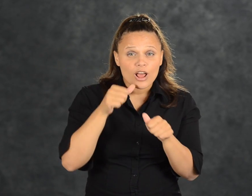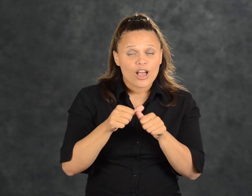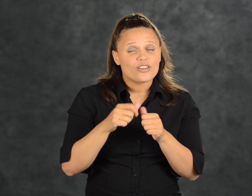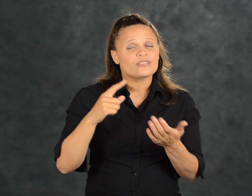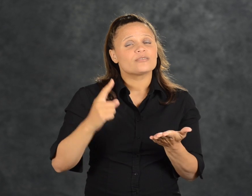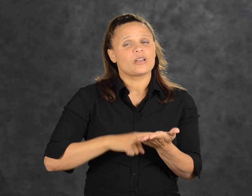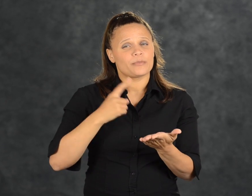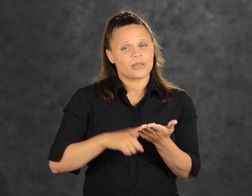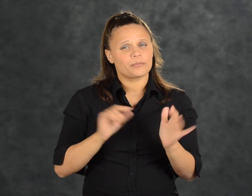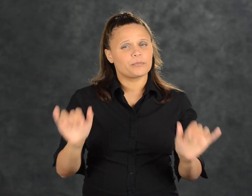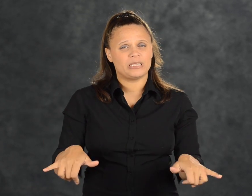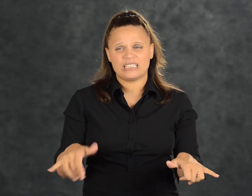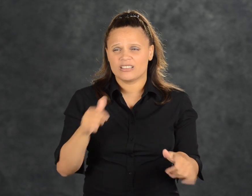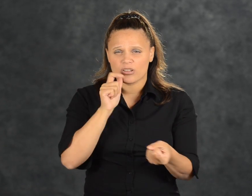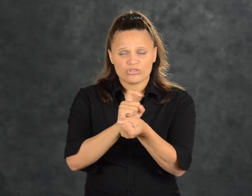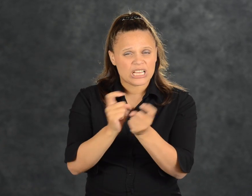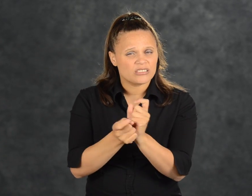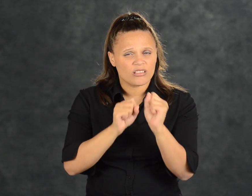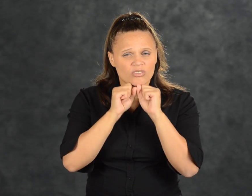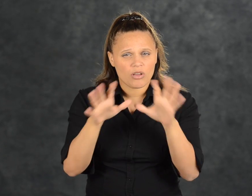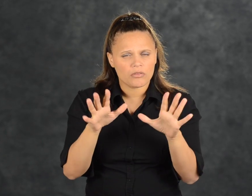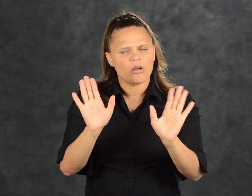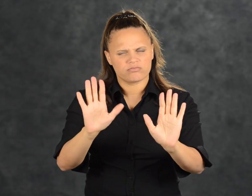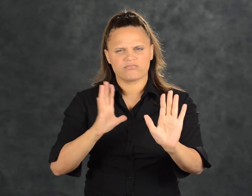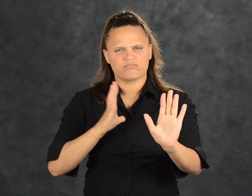The letter may not get the result you want right away.